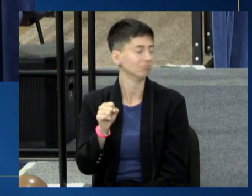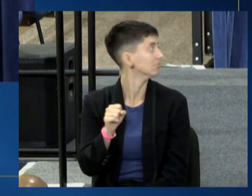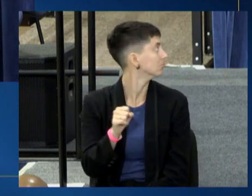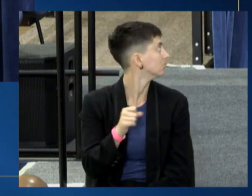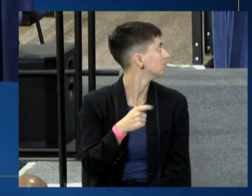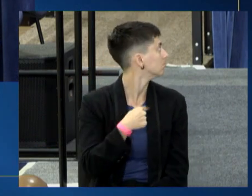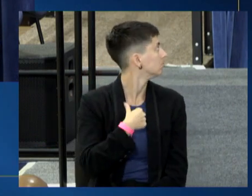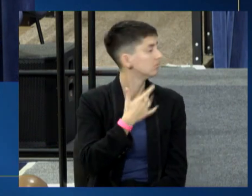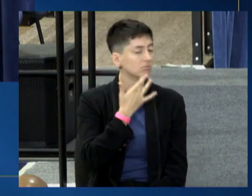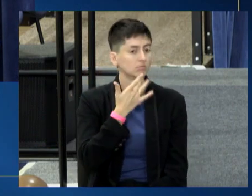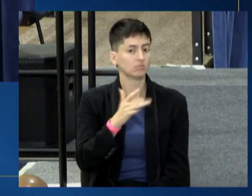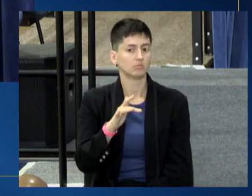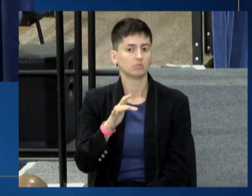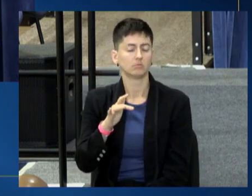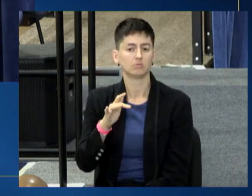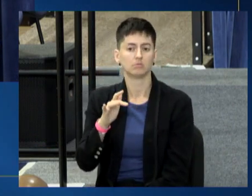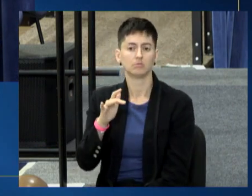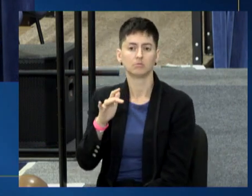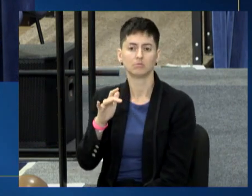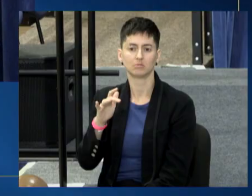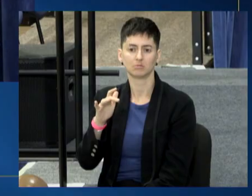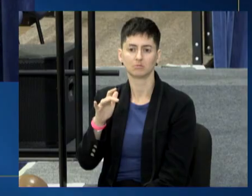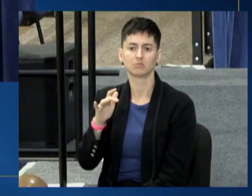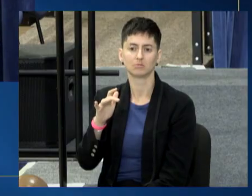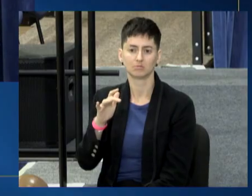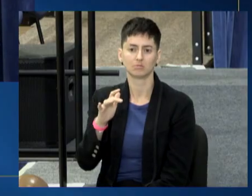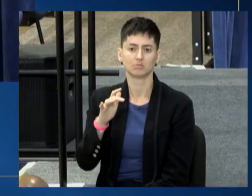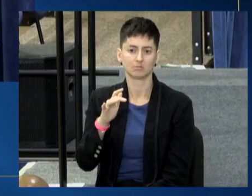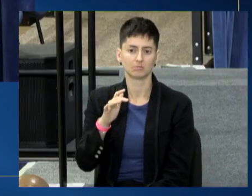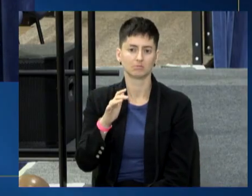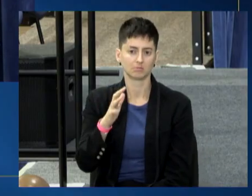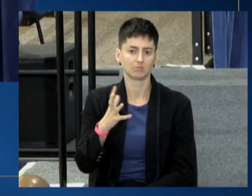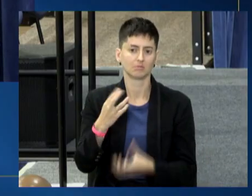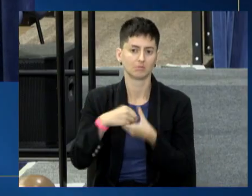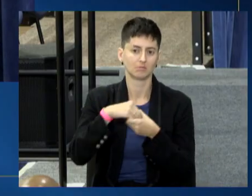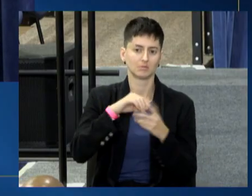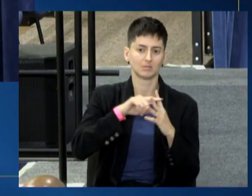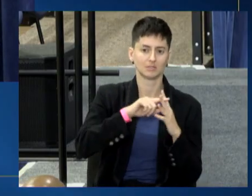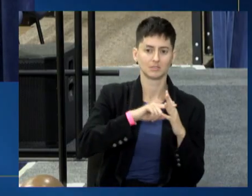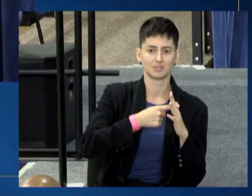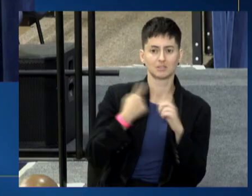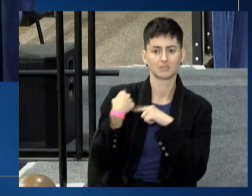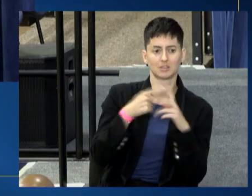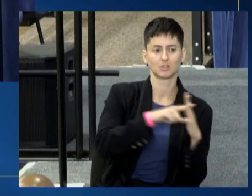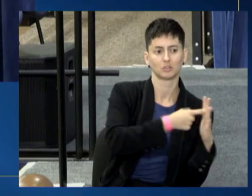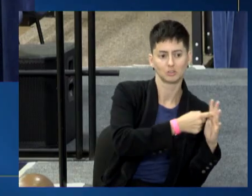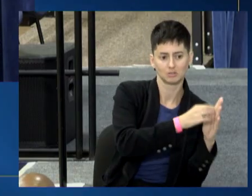to the pivotal trial, to the review and approval of a lot of these drugs. And it's been incredible.